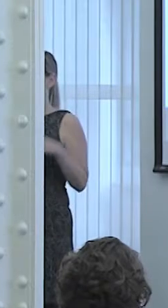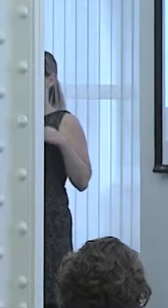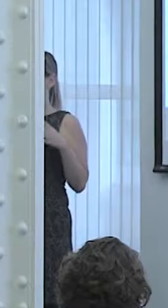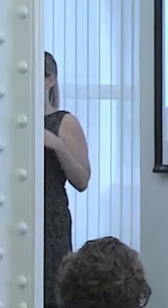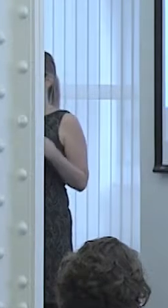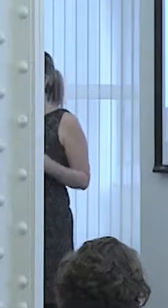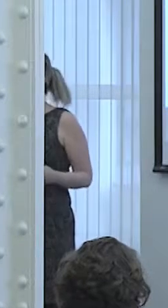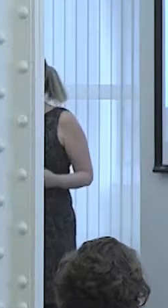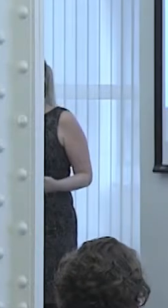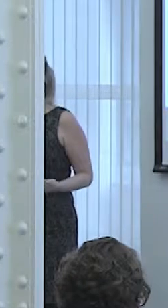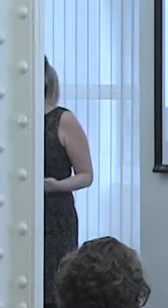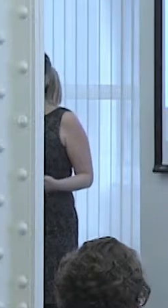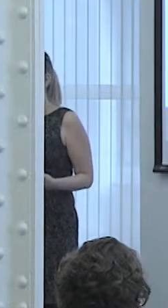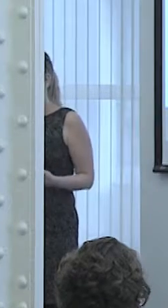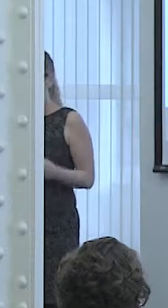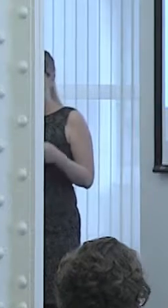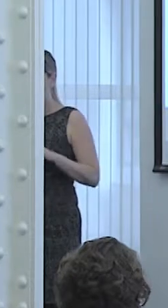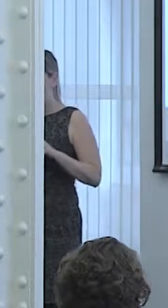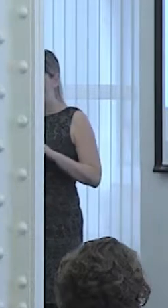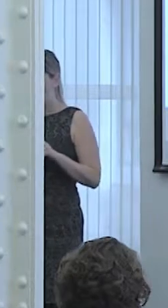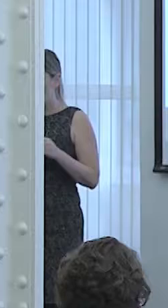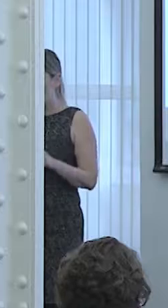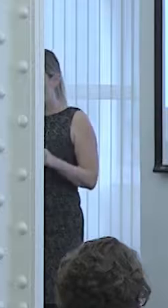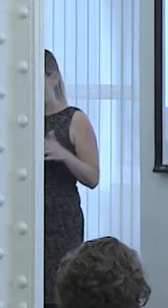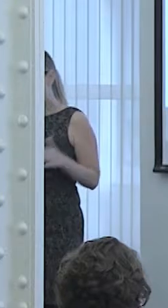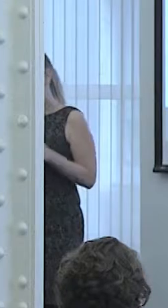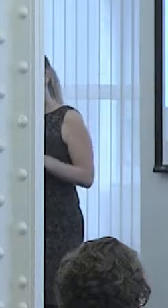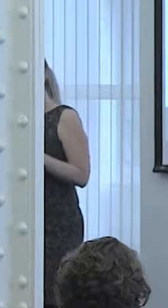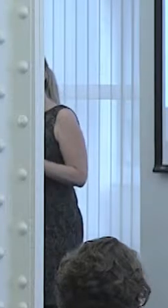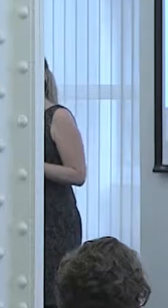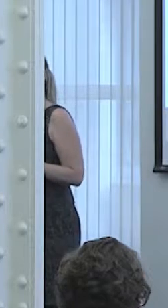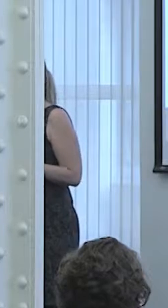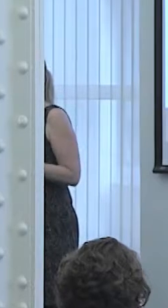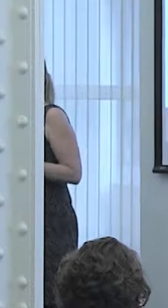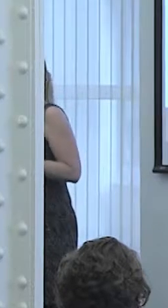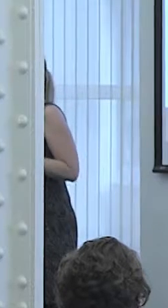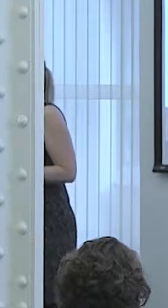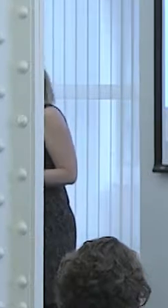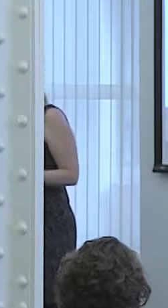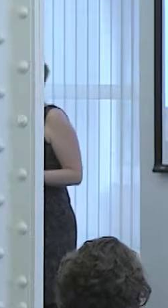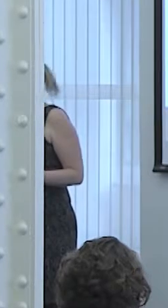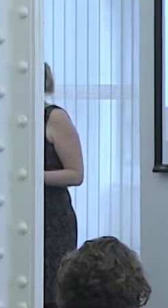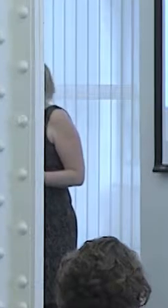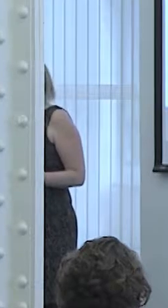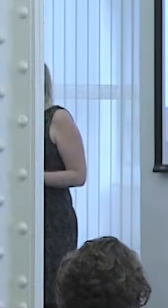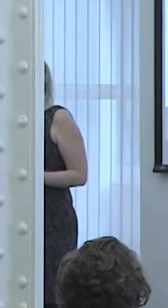Just like when people try to coerce us into doing things we don't want to do, we shouldn't have to deal with that.